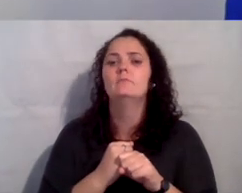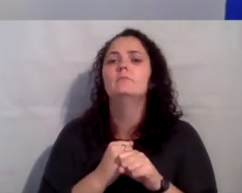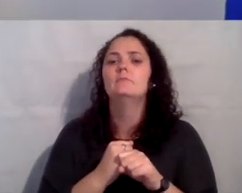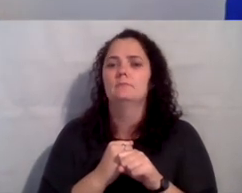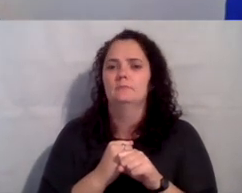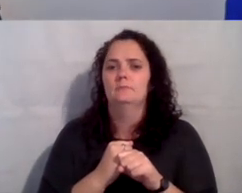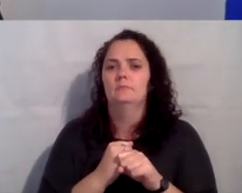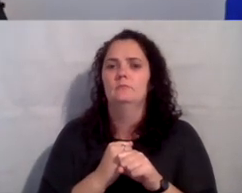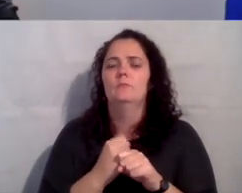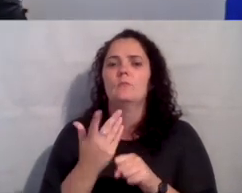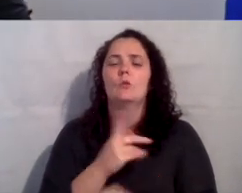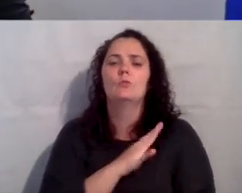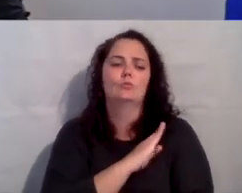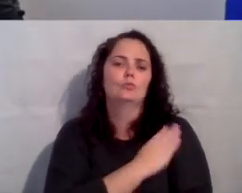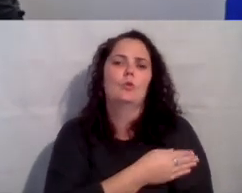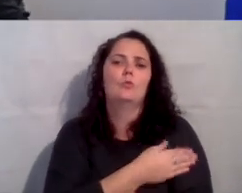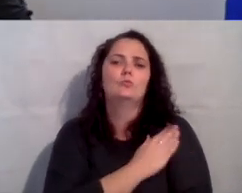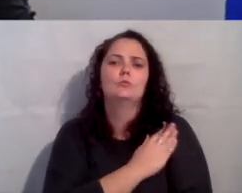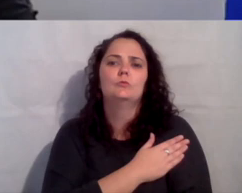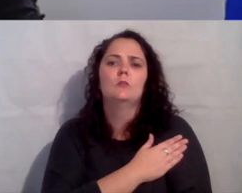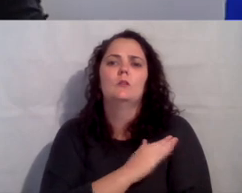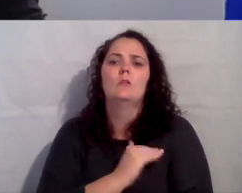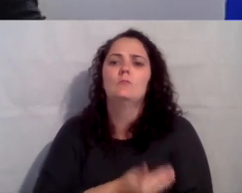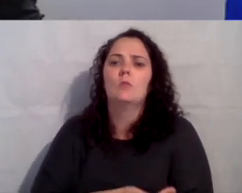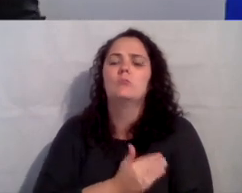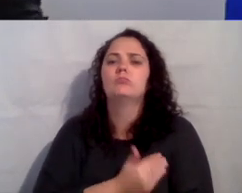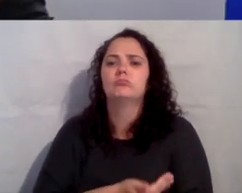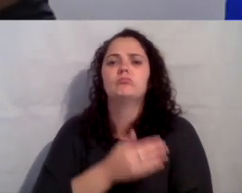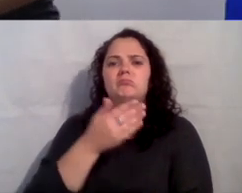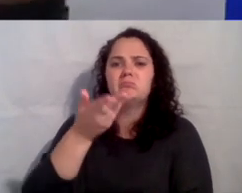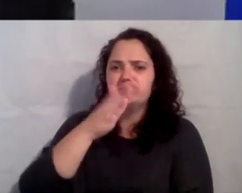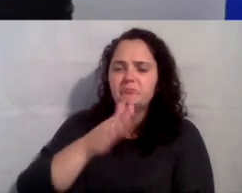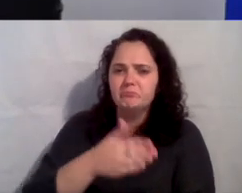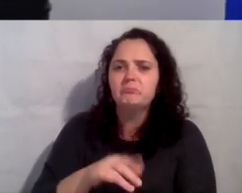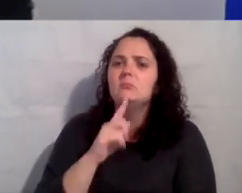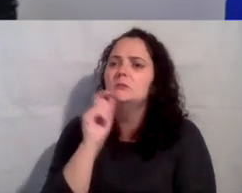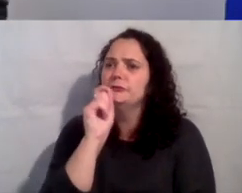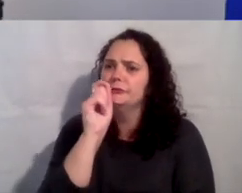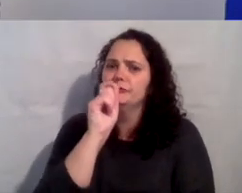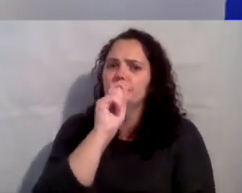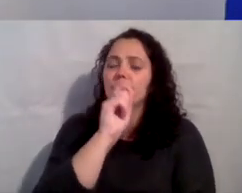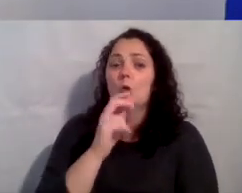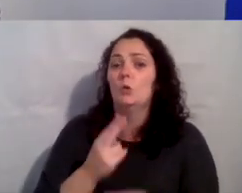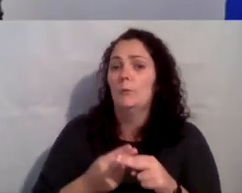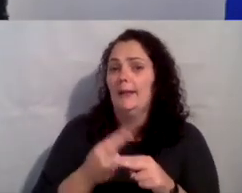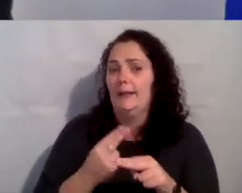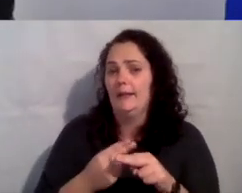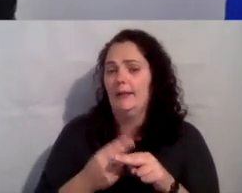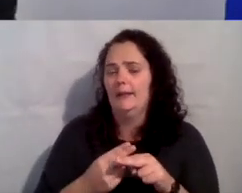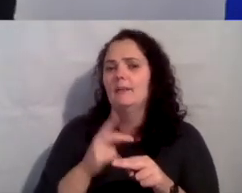So massing the lines around Rachel's shoulder, around the breast, around the thorax, around the abdomen, working relatively quickly but in those